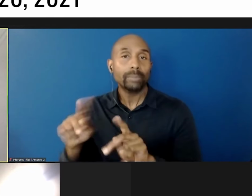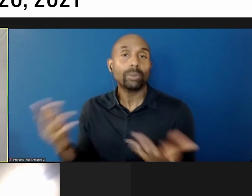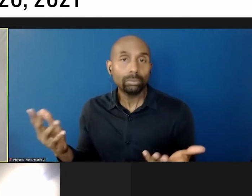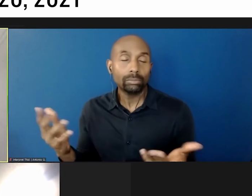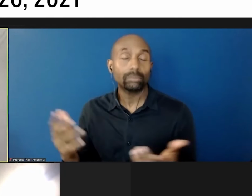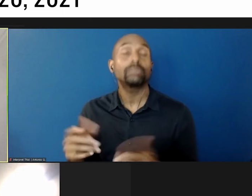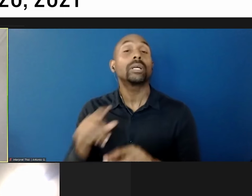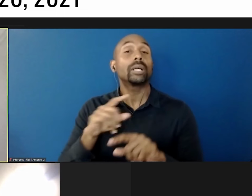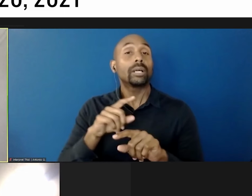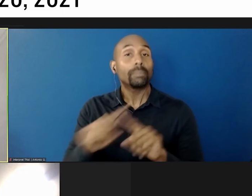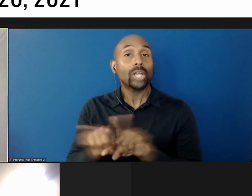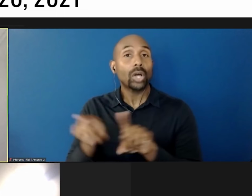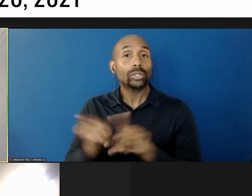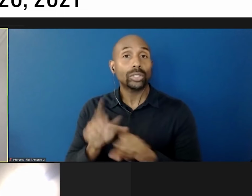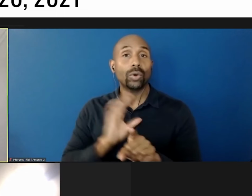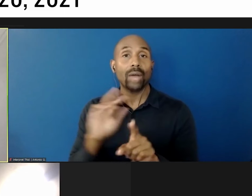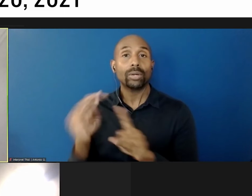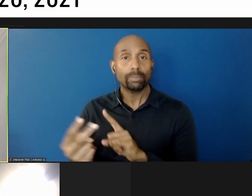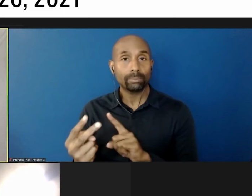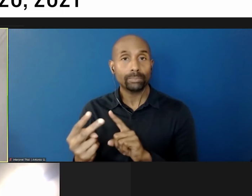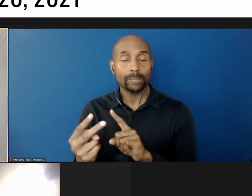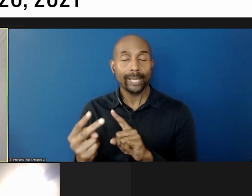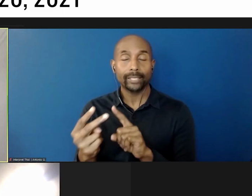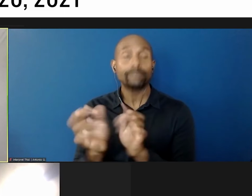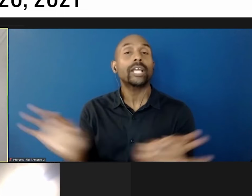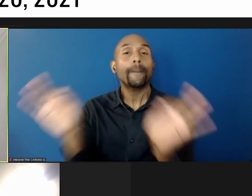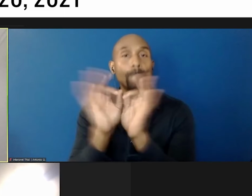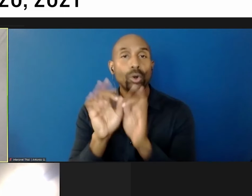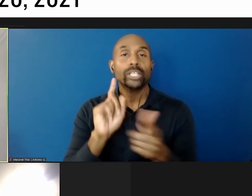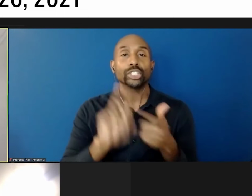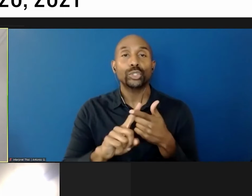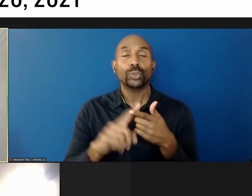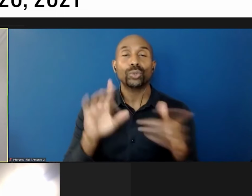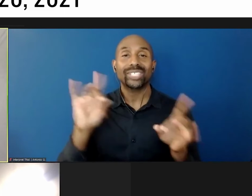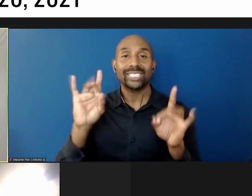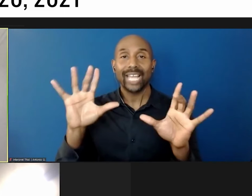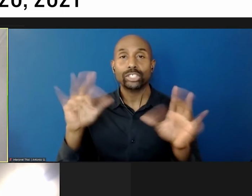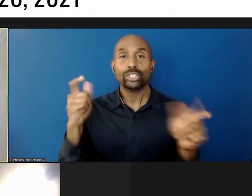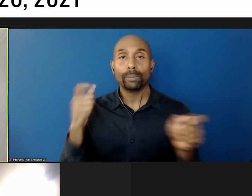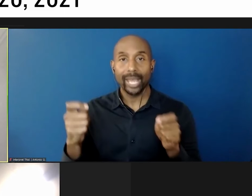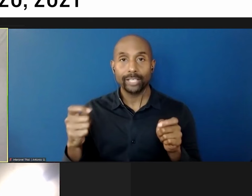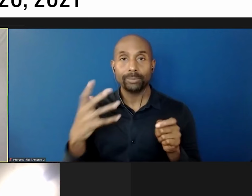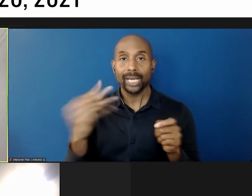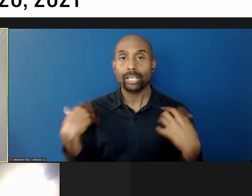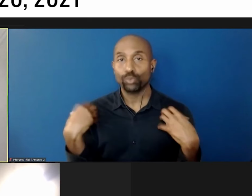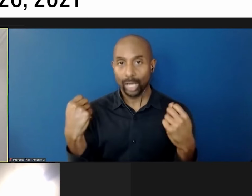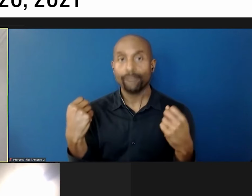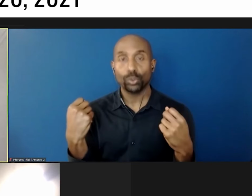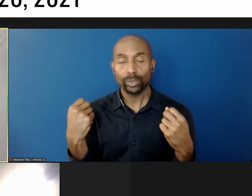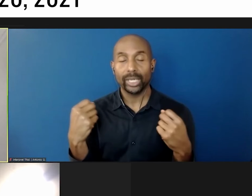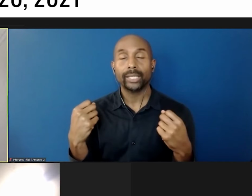important, our perspectives are important to disaster management and recovery because